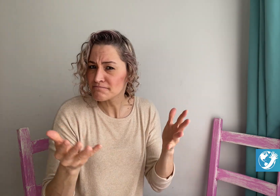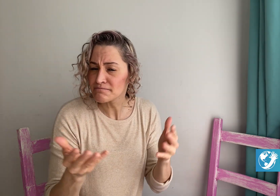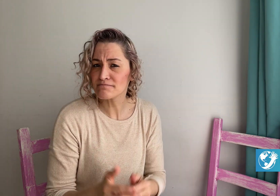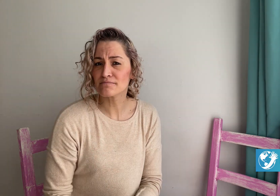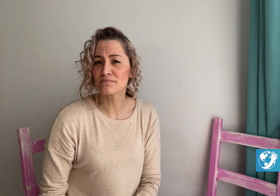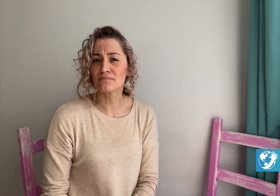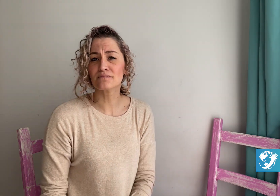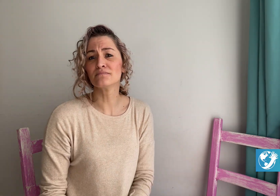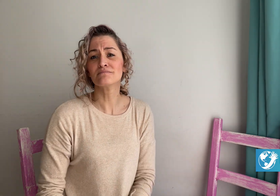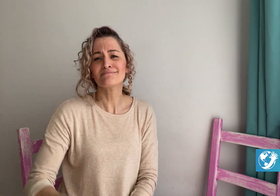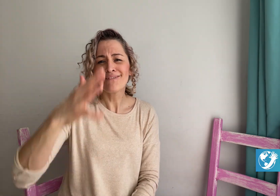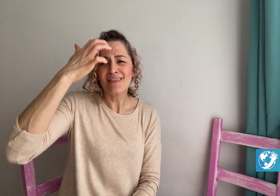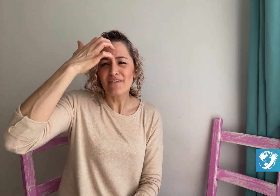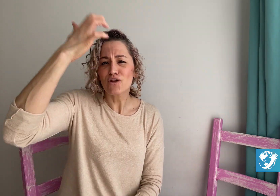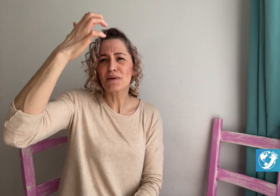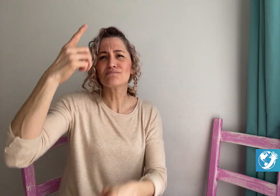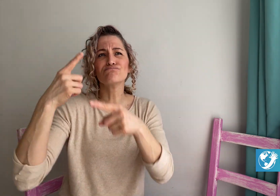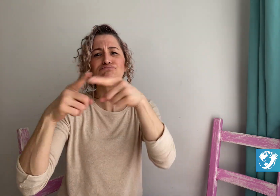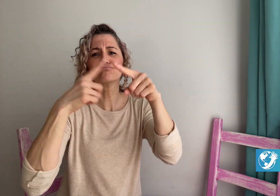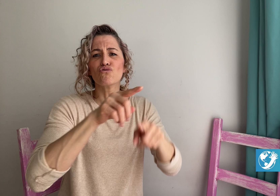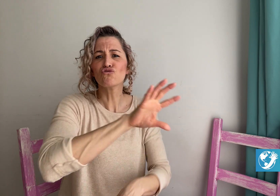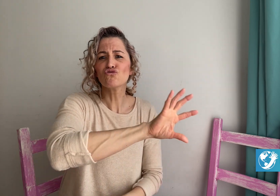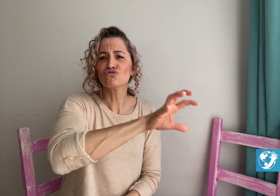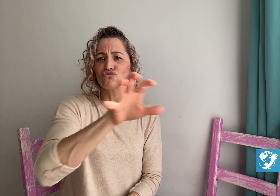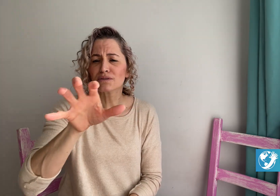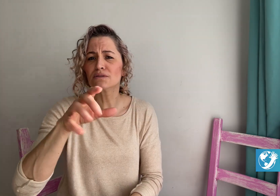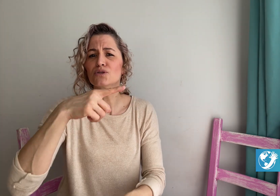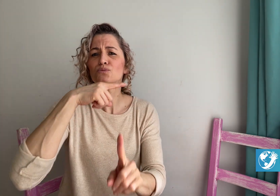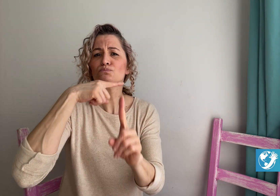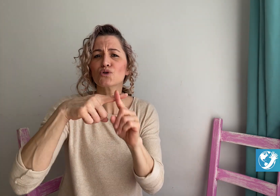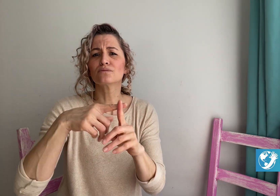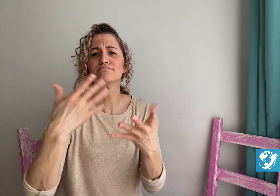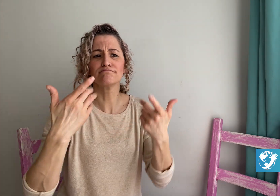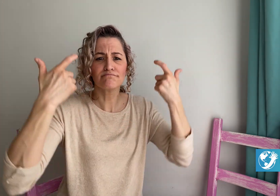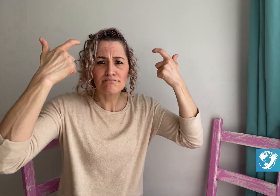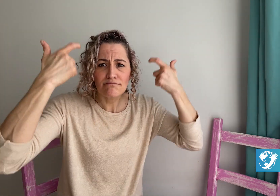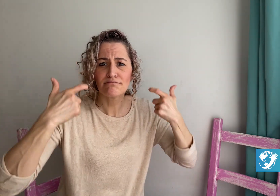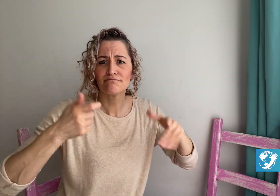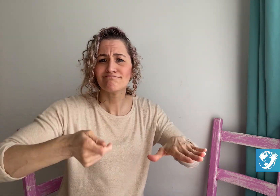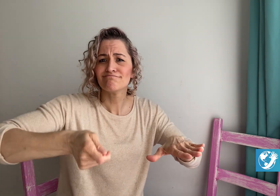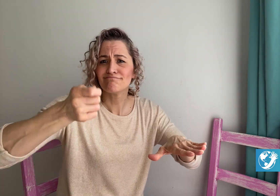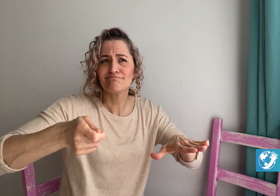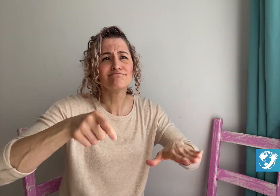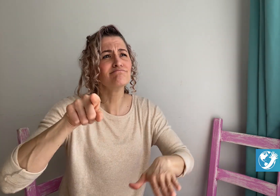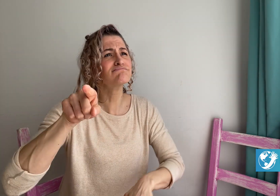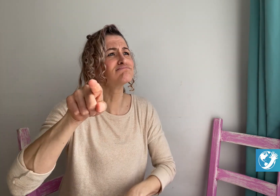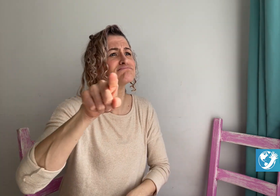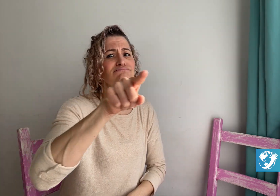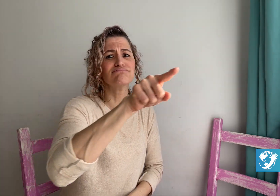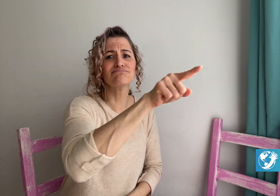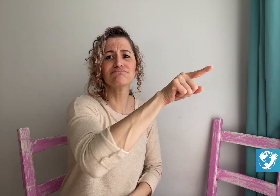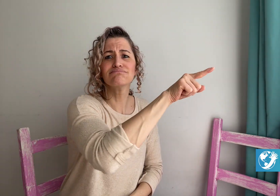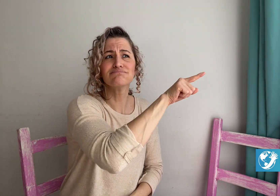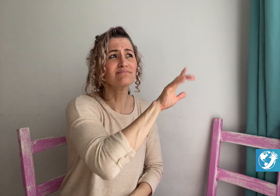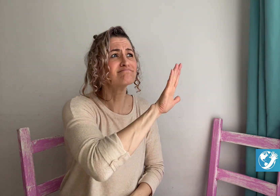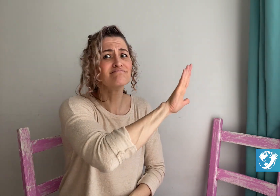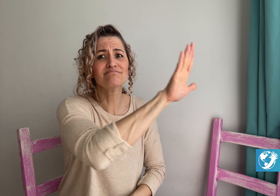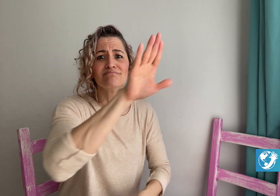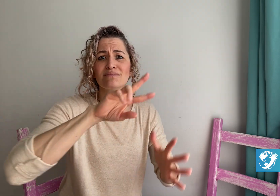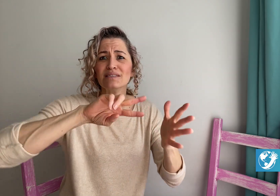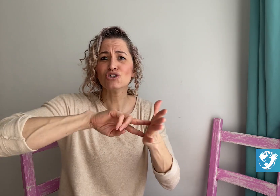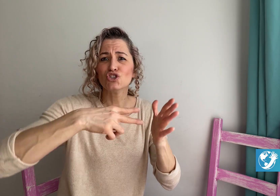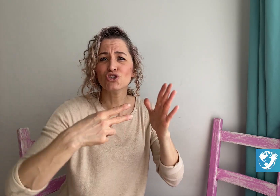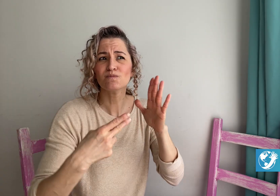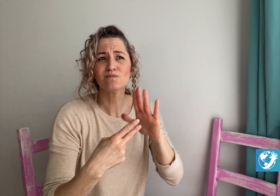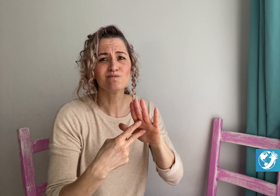with disabilities? Governments and the criminal justice system